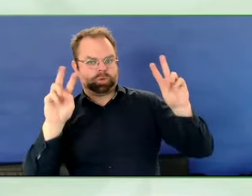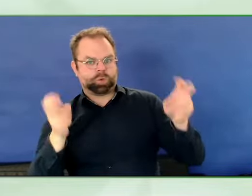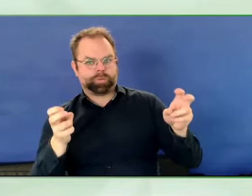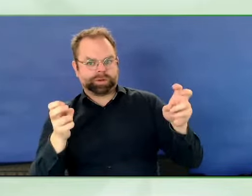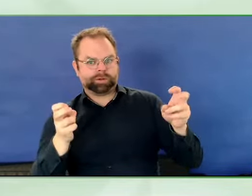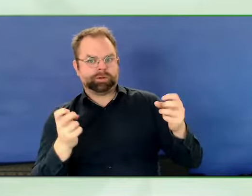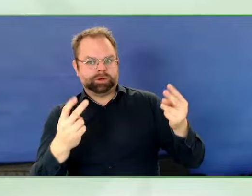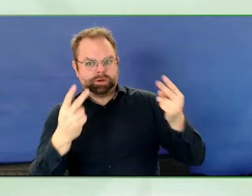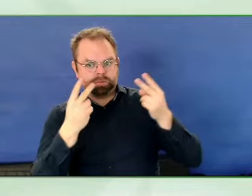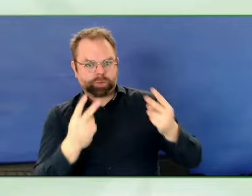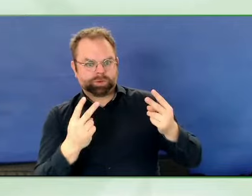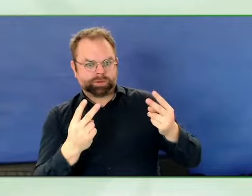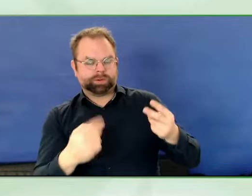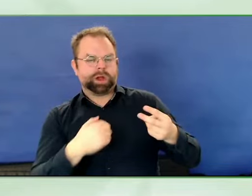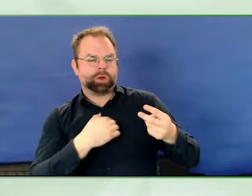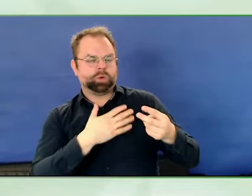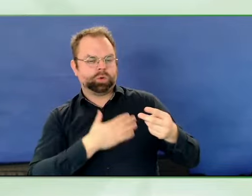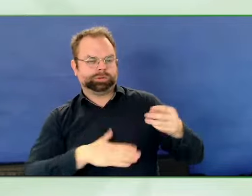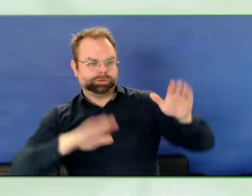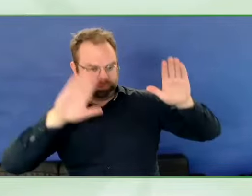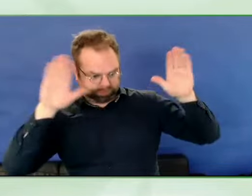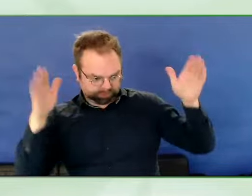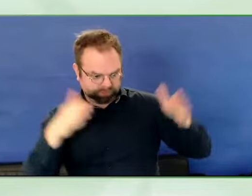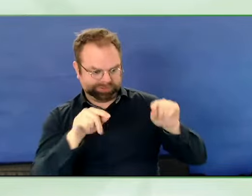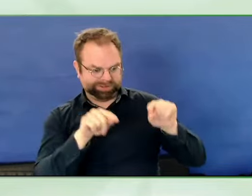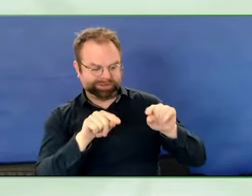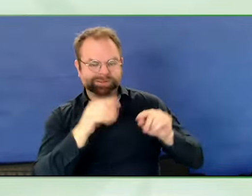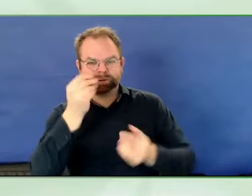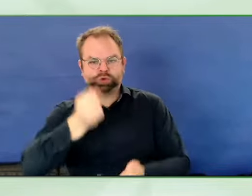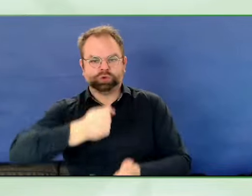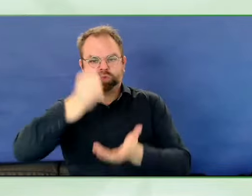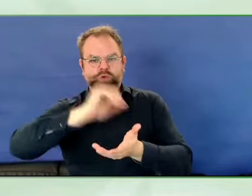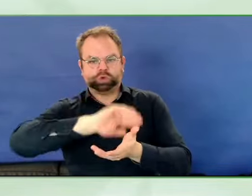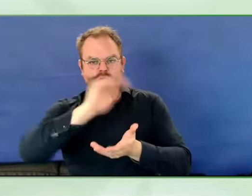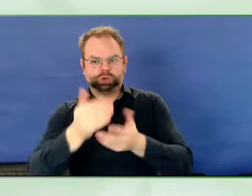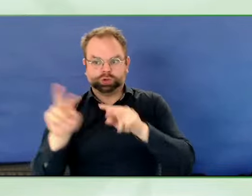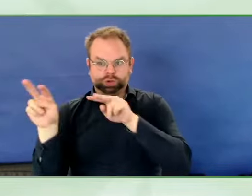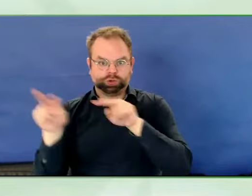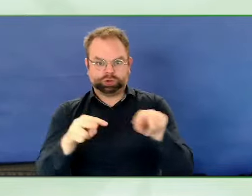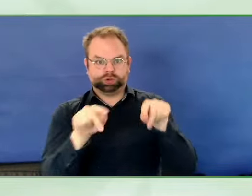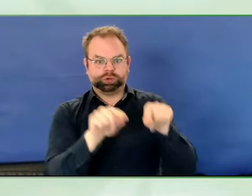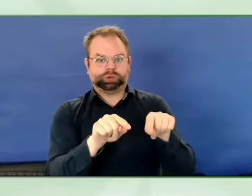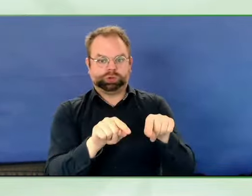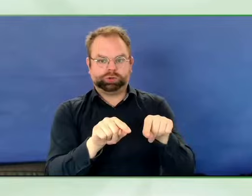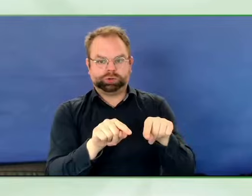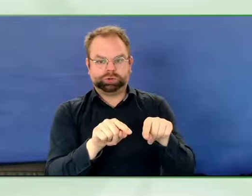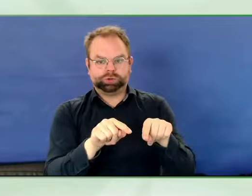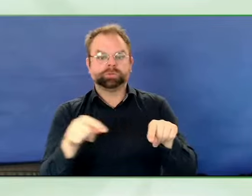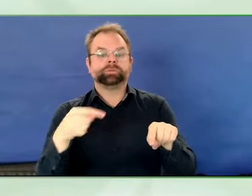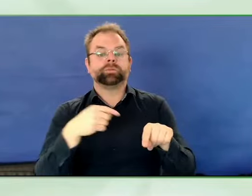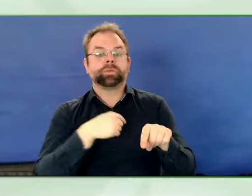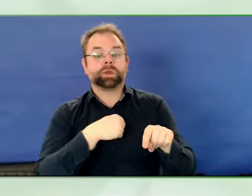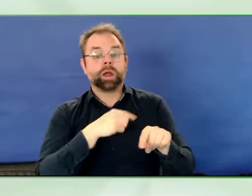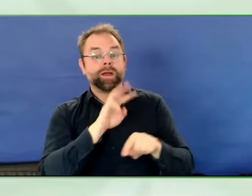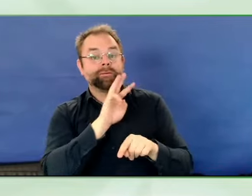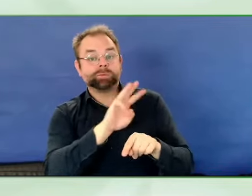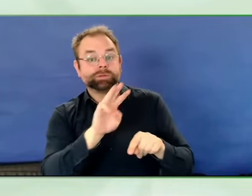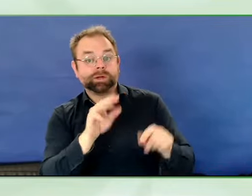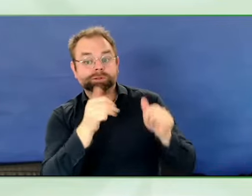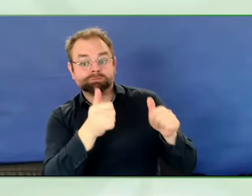Then I started to gel from fashion brands that are already doing important work in the field that are not visible, in my opinion.